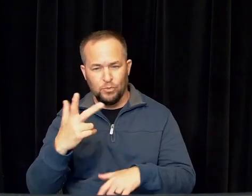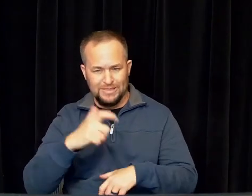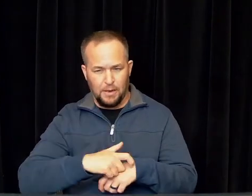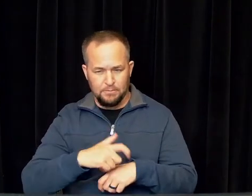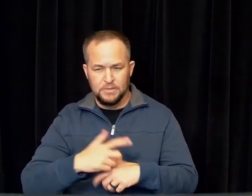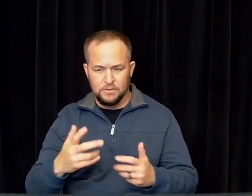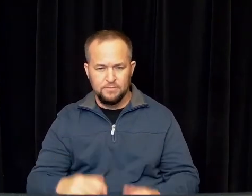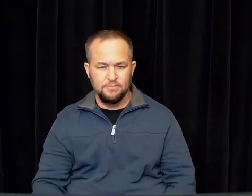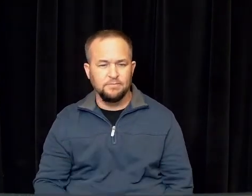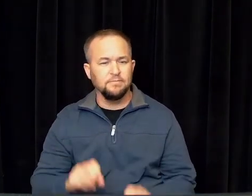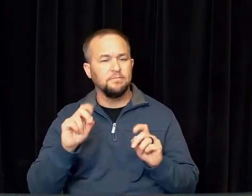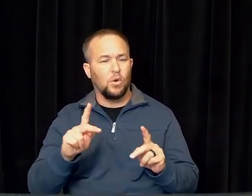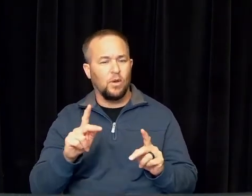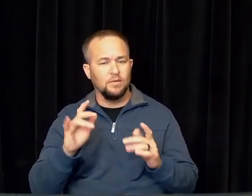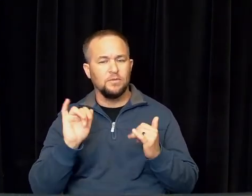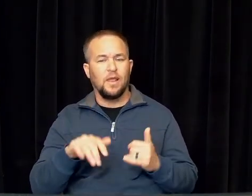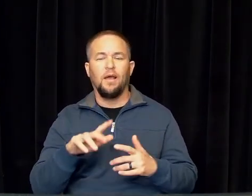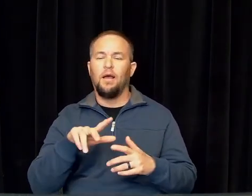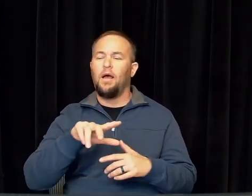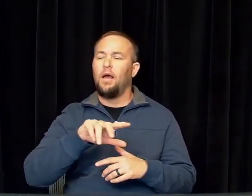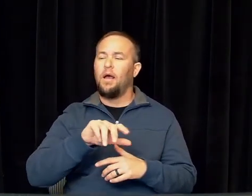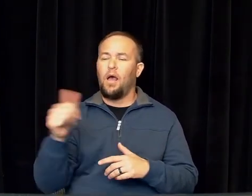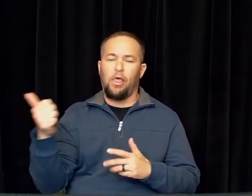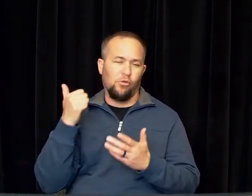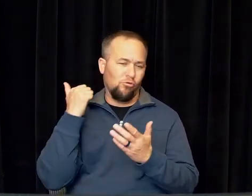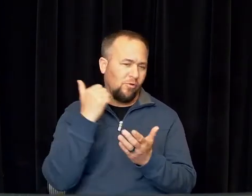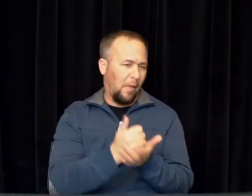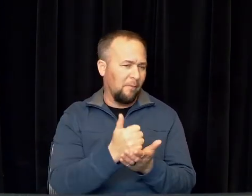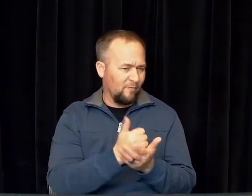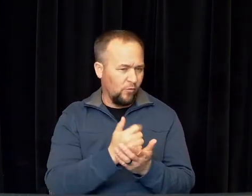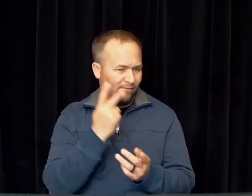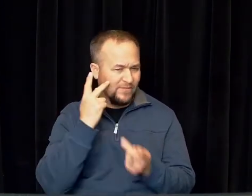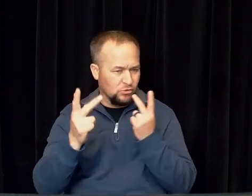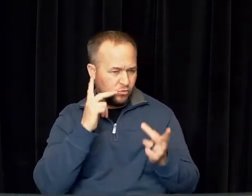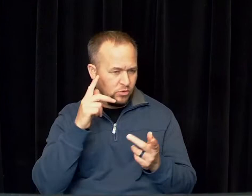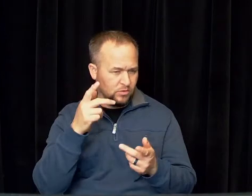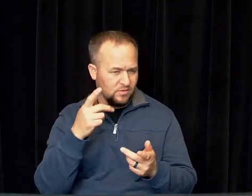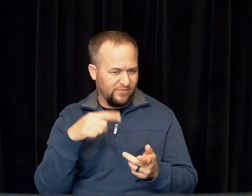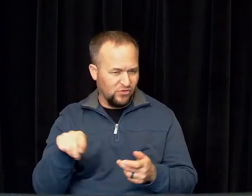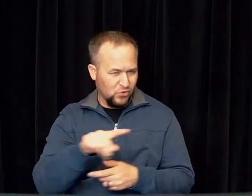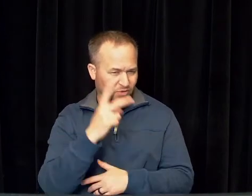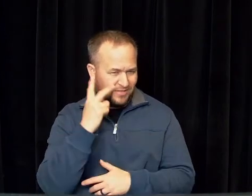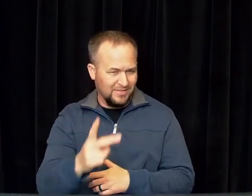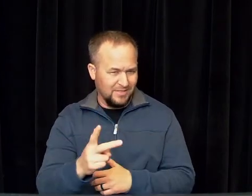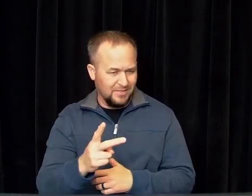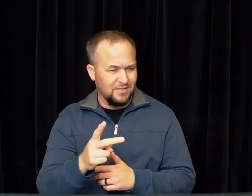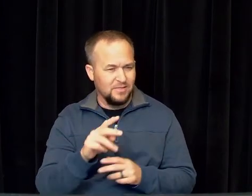Alrighty, so here's some helpful hints or visuals for you to see. Take a look at the mean. I added